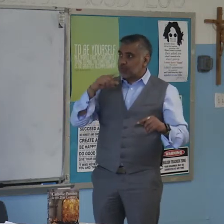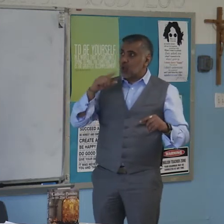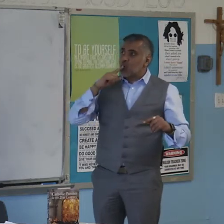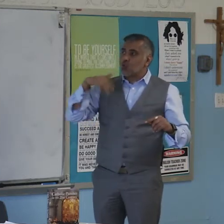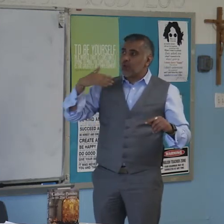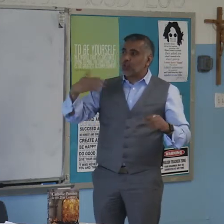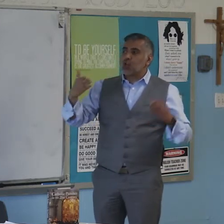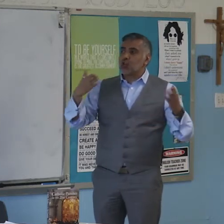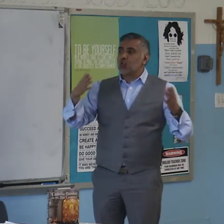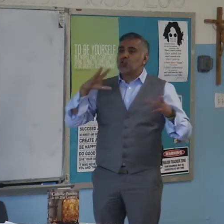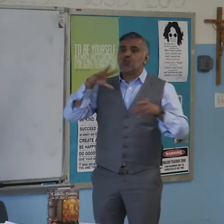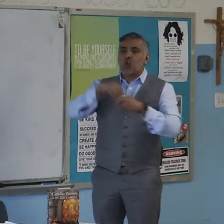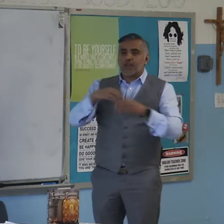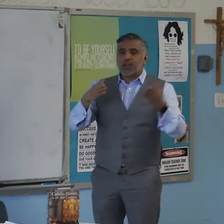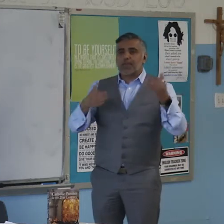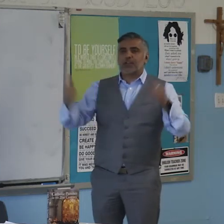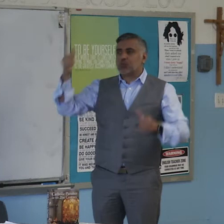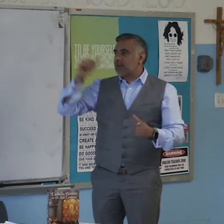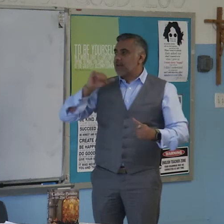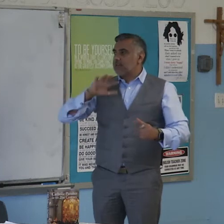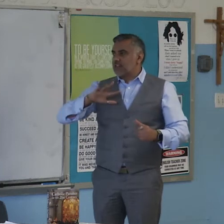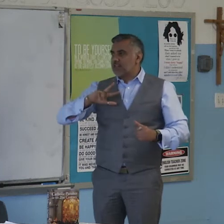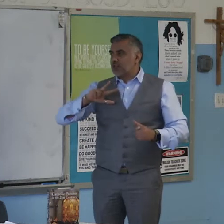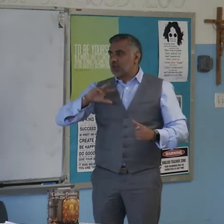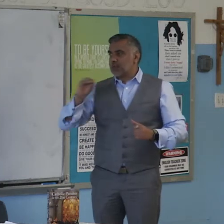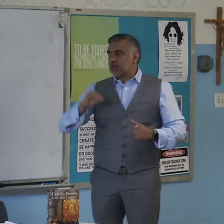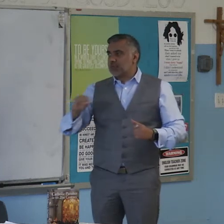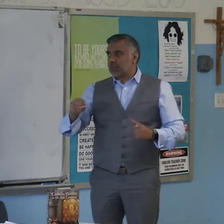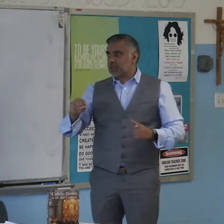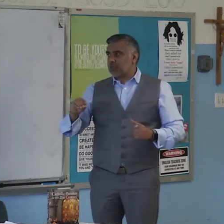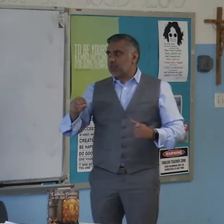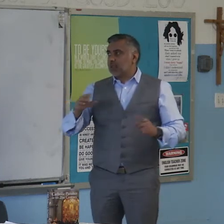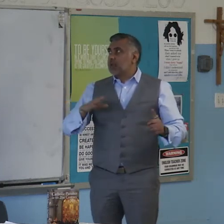serve in ministry roles?" 53%. But then we go to the very much, and